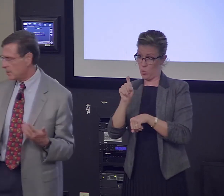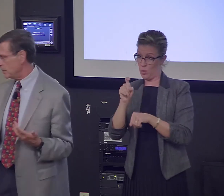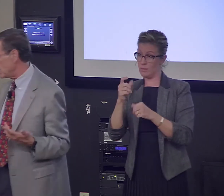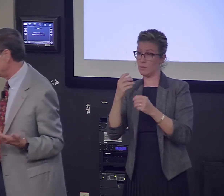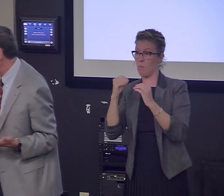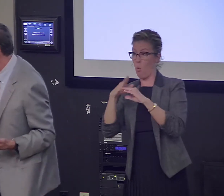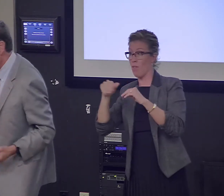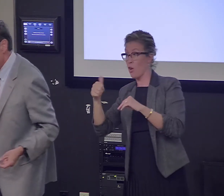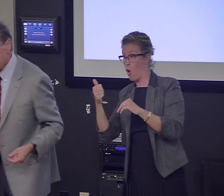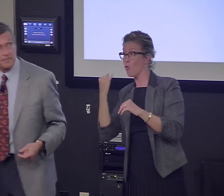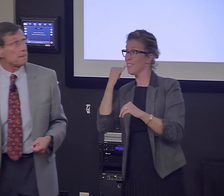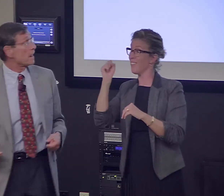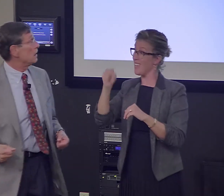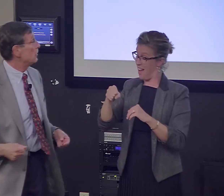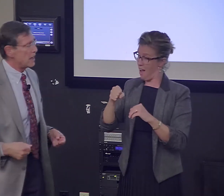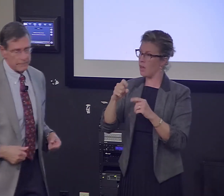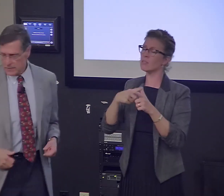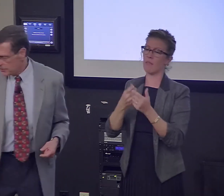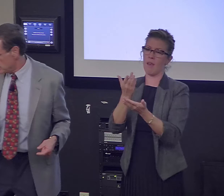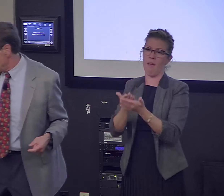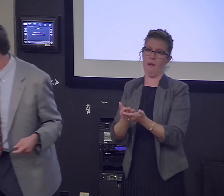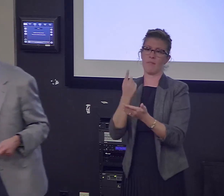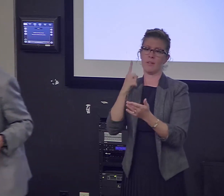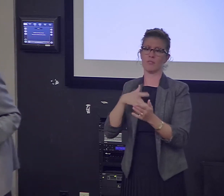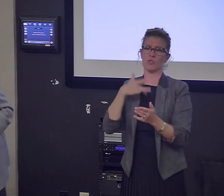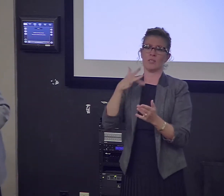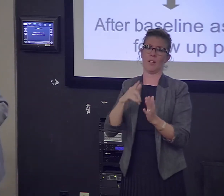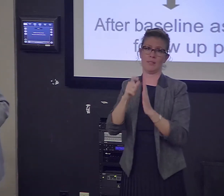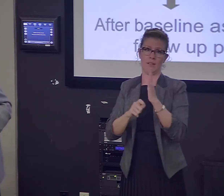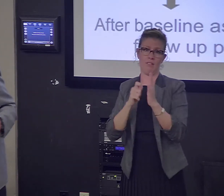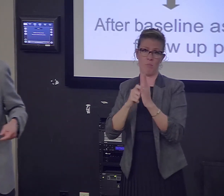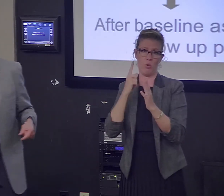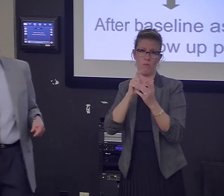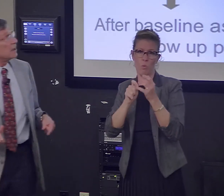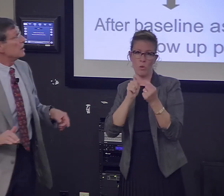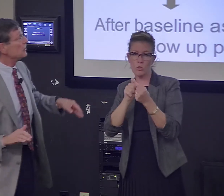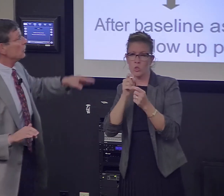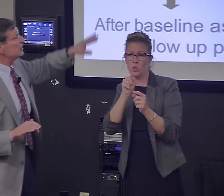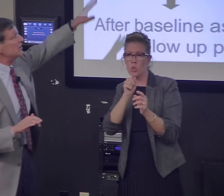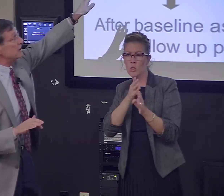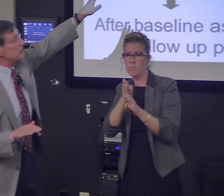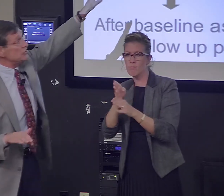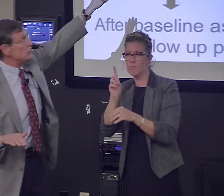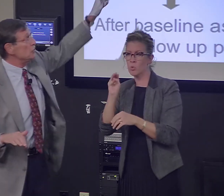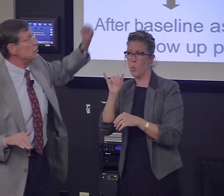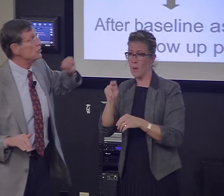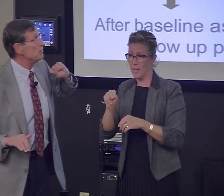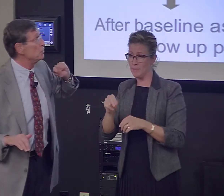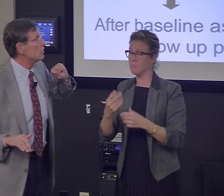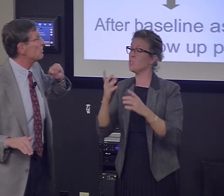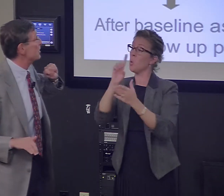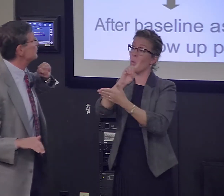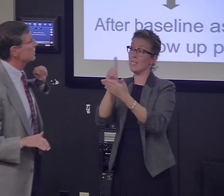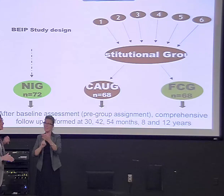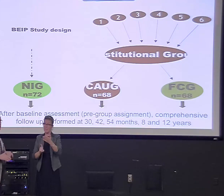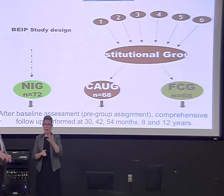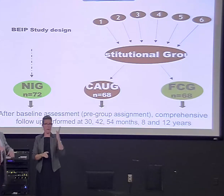for a particular domain. Okay. So here is what the design of the study was. There were six institutions in Bucharest.